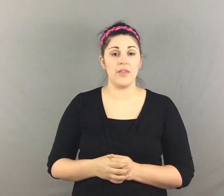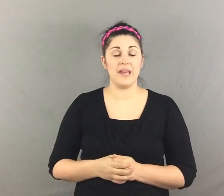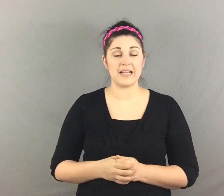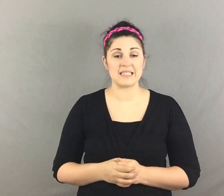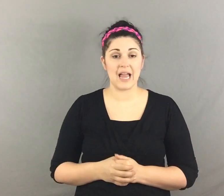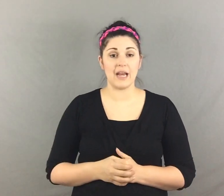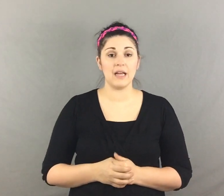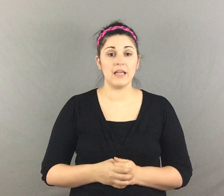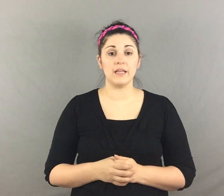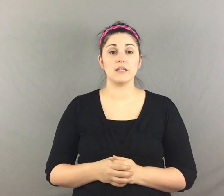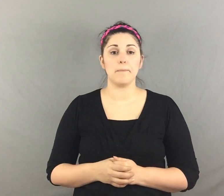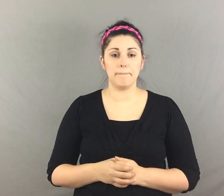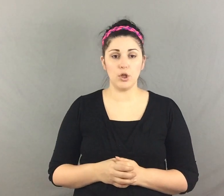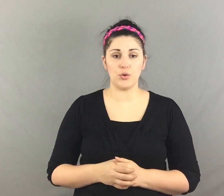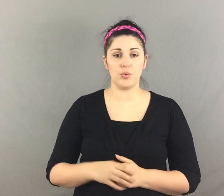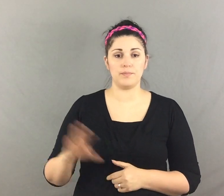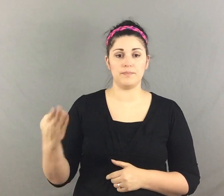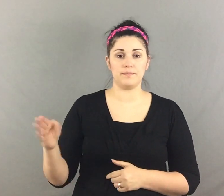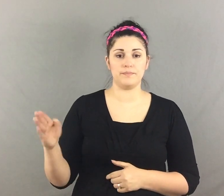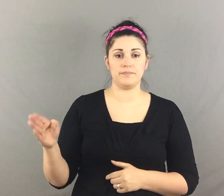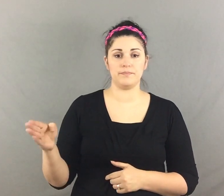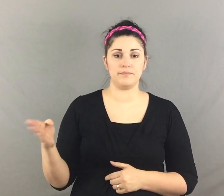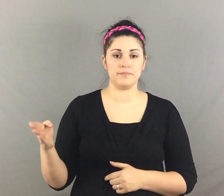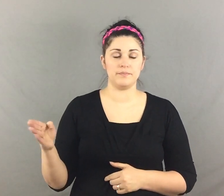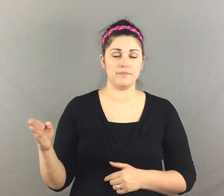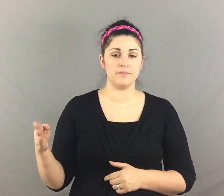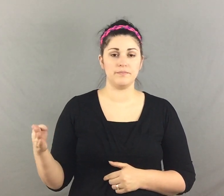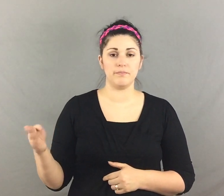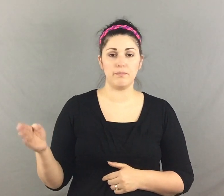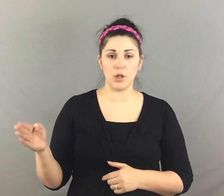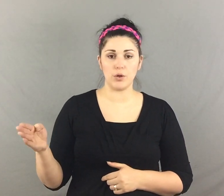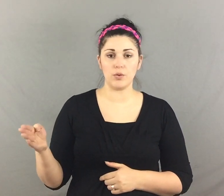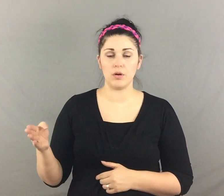for the next sign is blue. Hello.